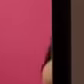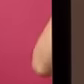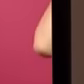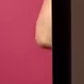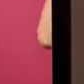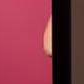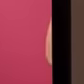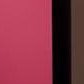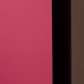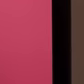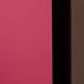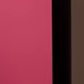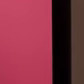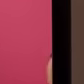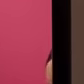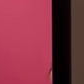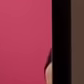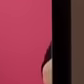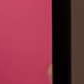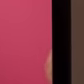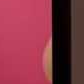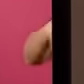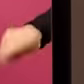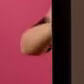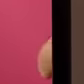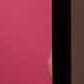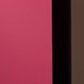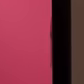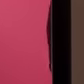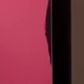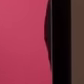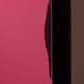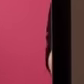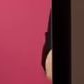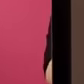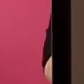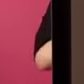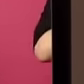agreement if it fell it was due to maintenance I don't know if they were aware Yes yes That's what the report also said